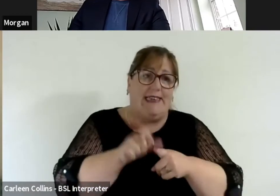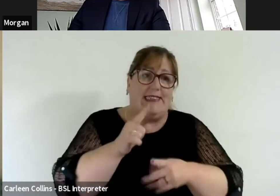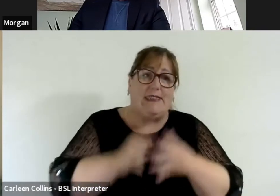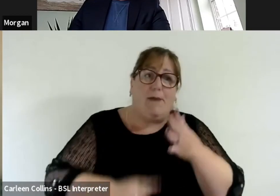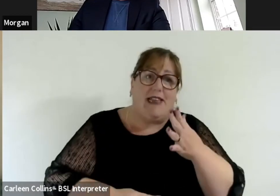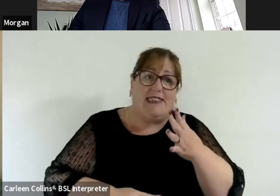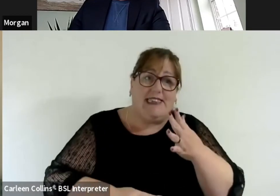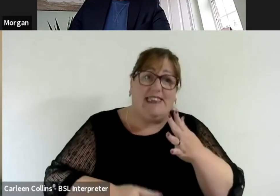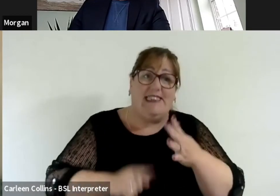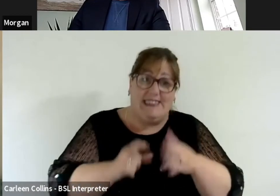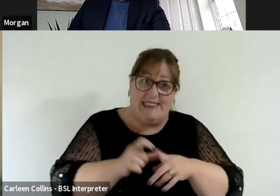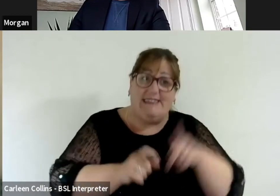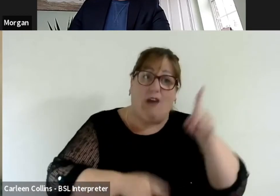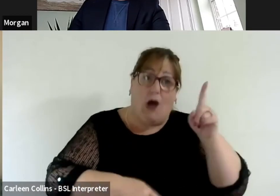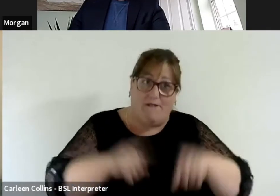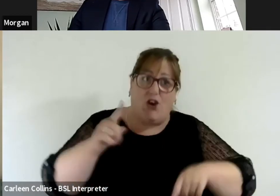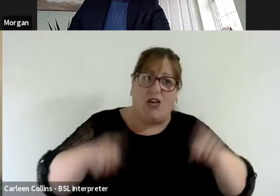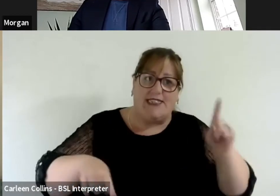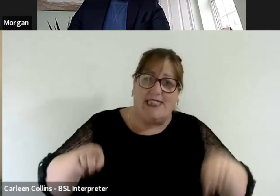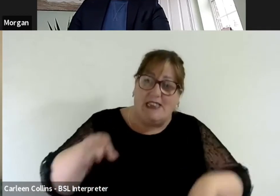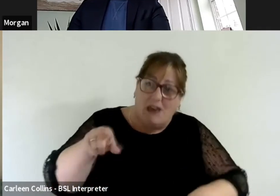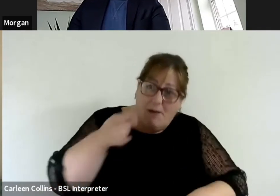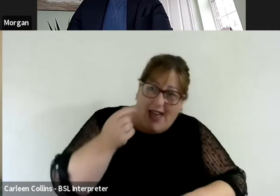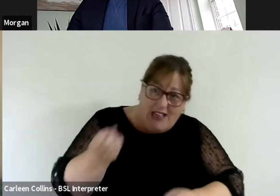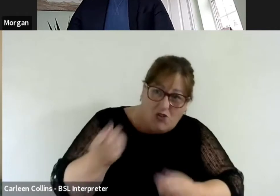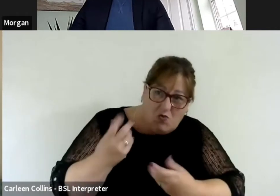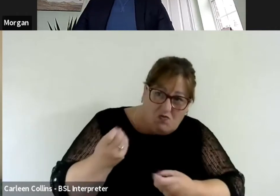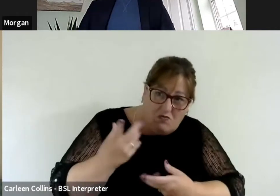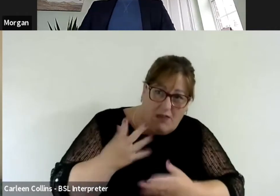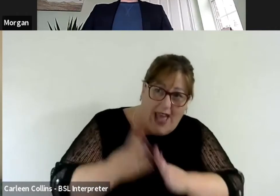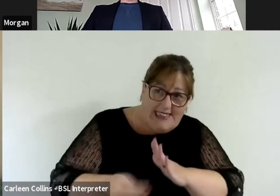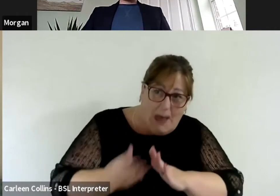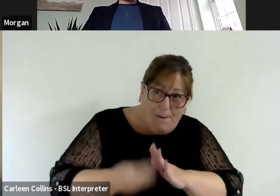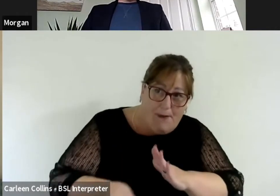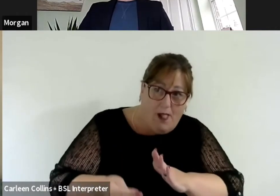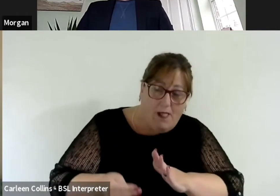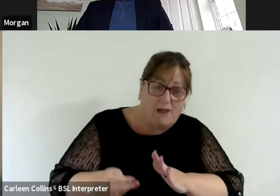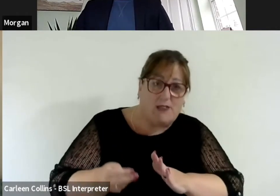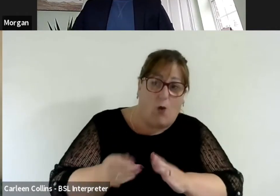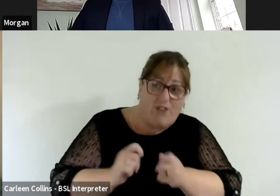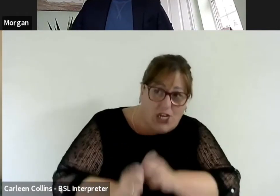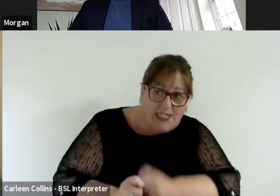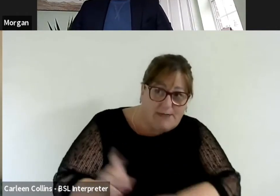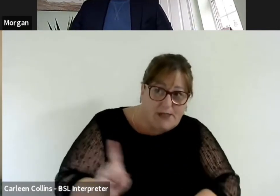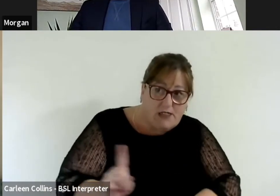What adjustments can be made within your recruitment and hiring process, if needed?